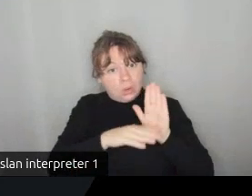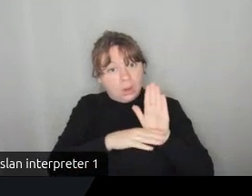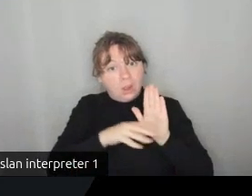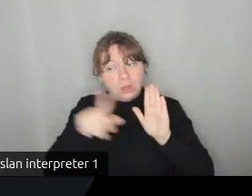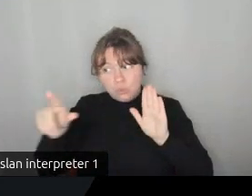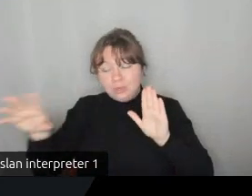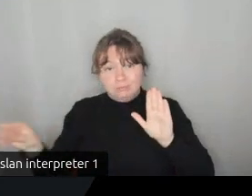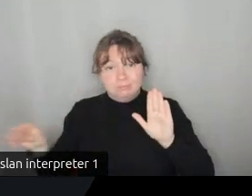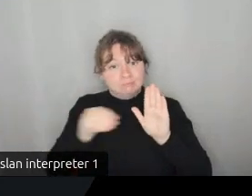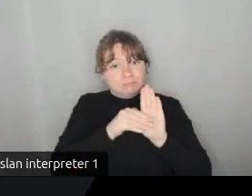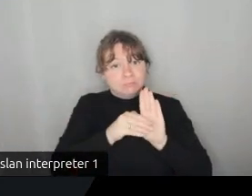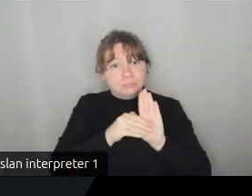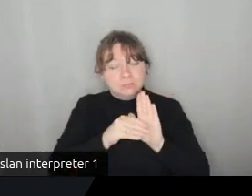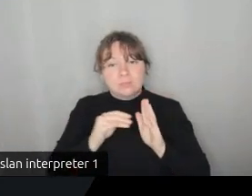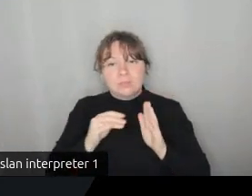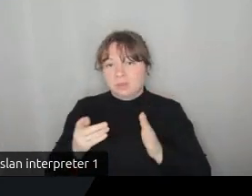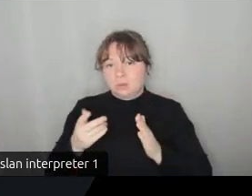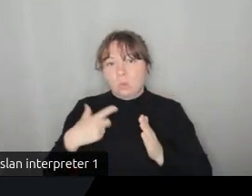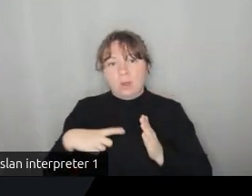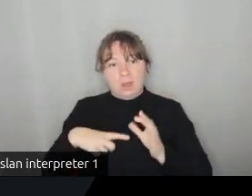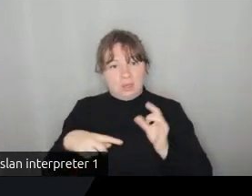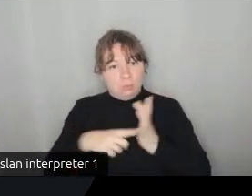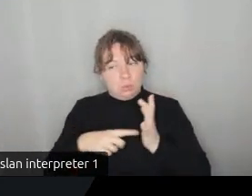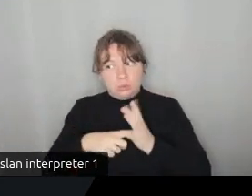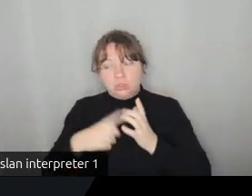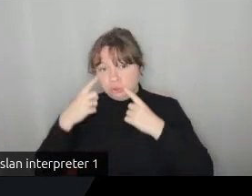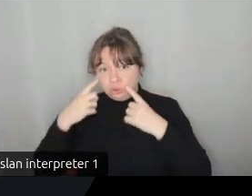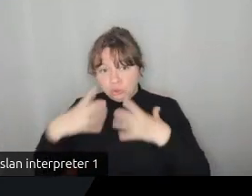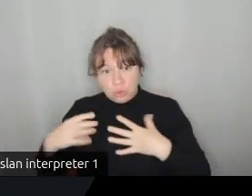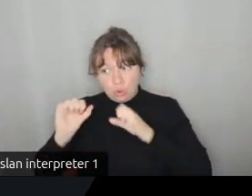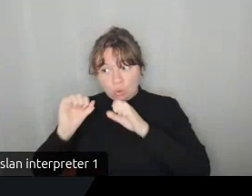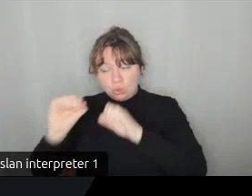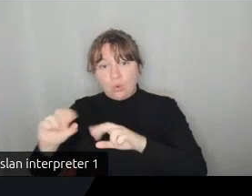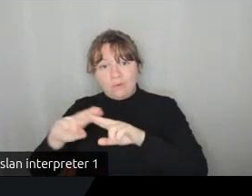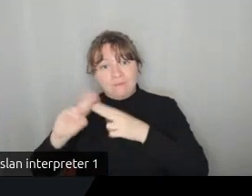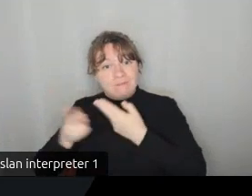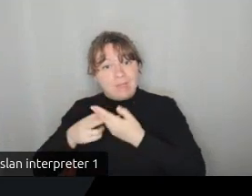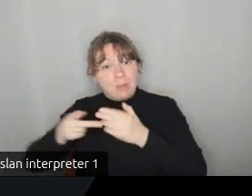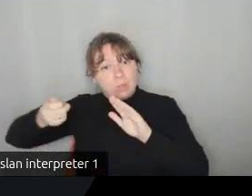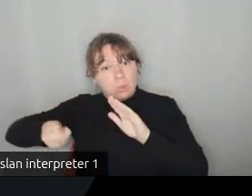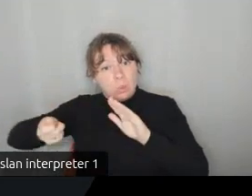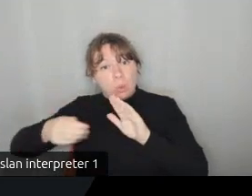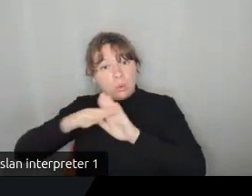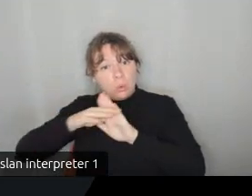from a different jurisdiction to show whether it complements or um clash with each other.